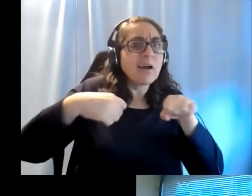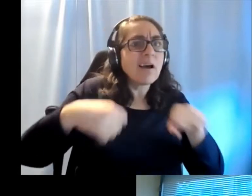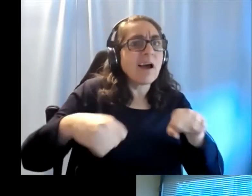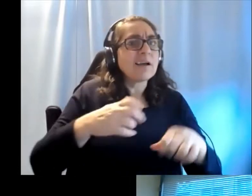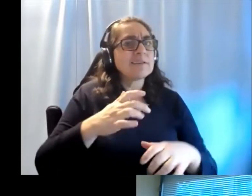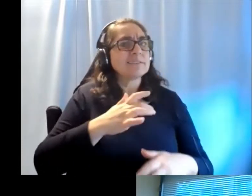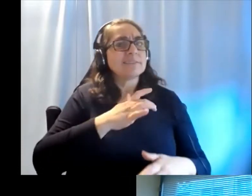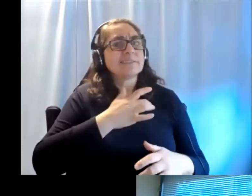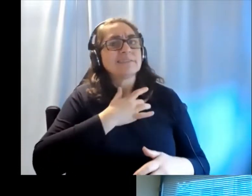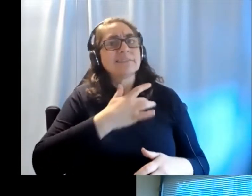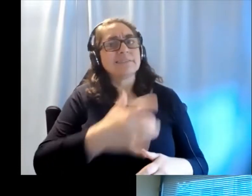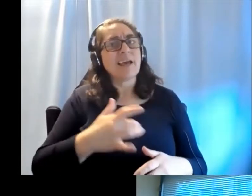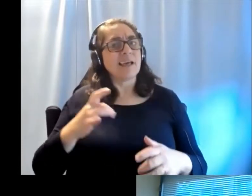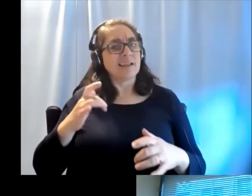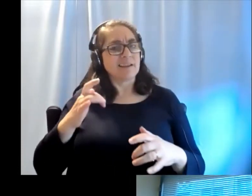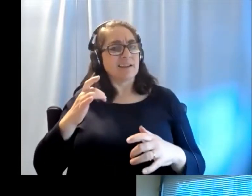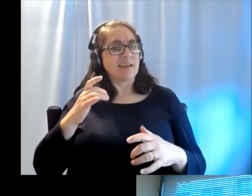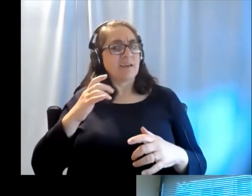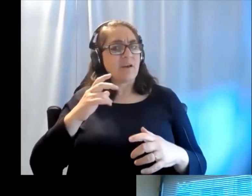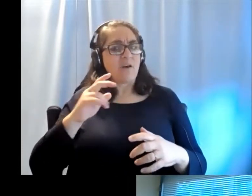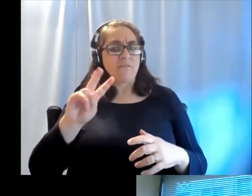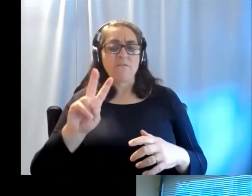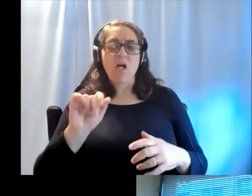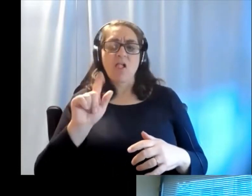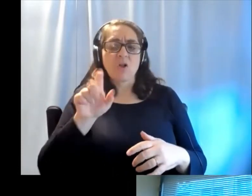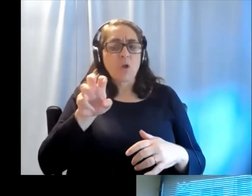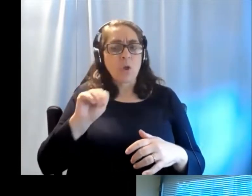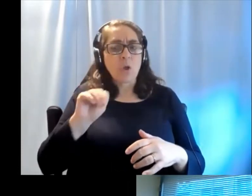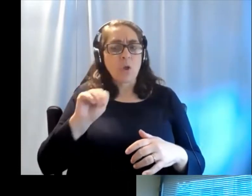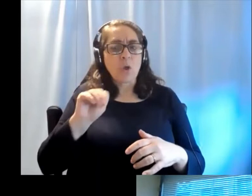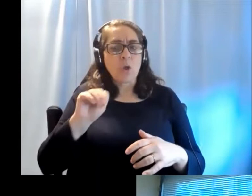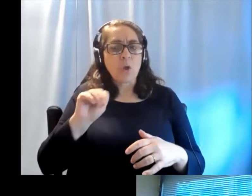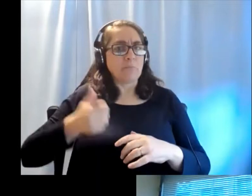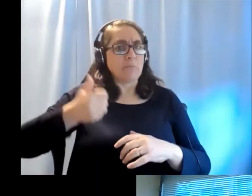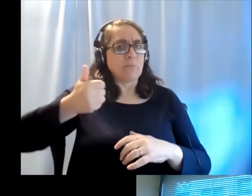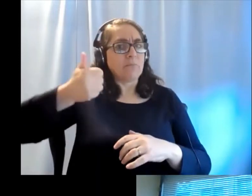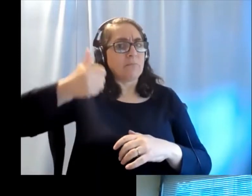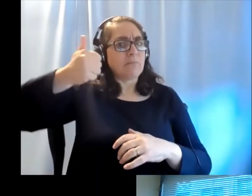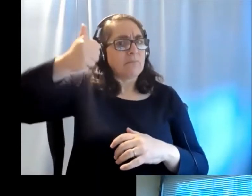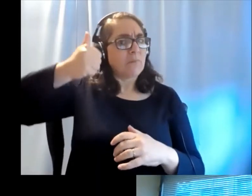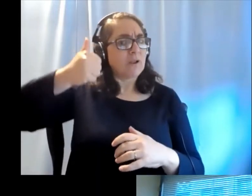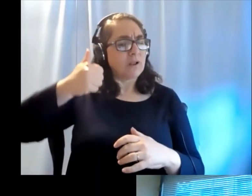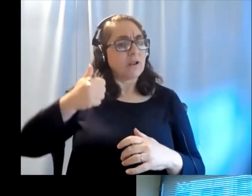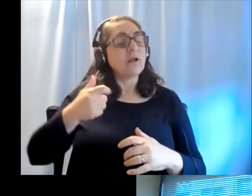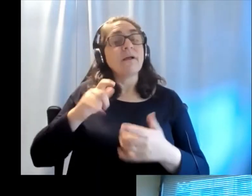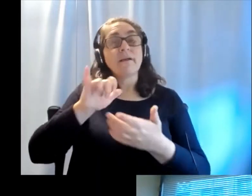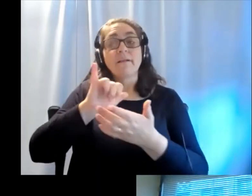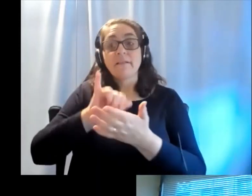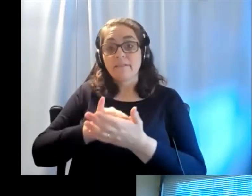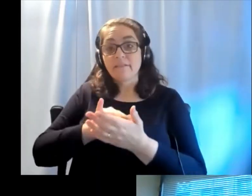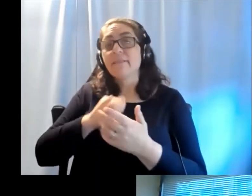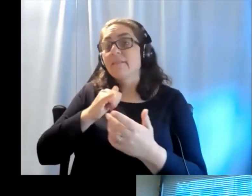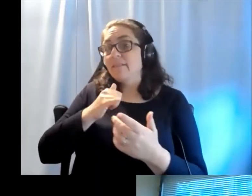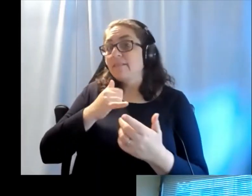So you are creating more sound at your ear than you would if you used a noise cancelling headset.